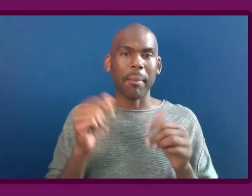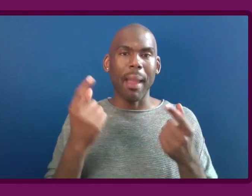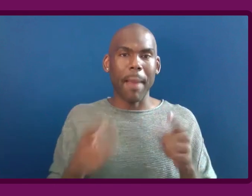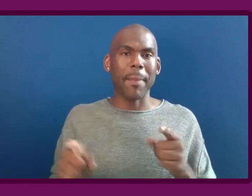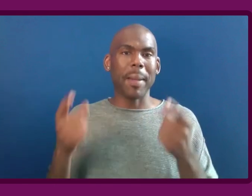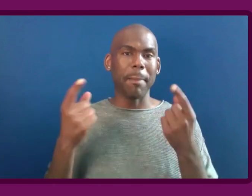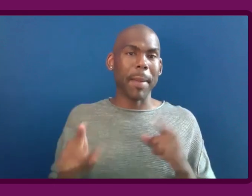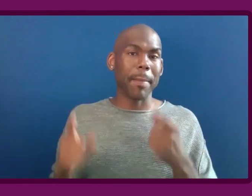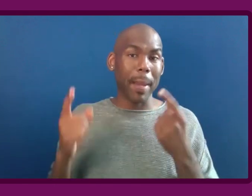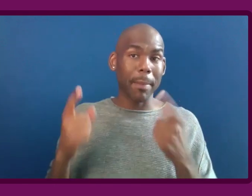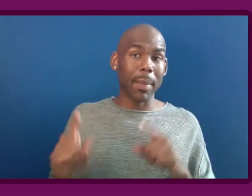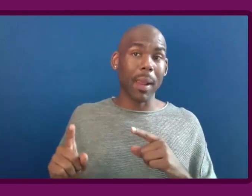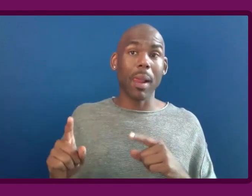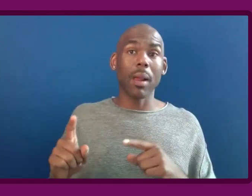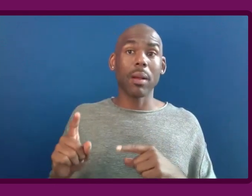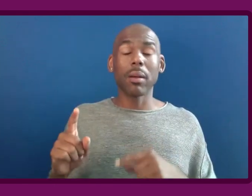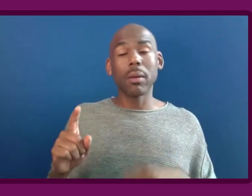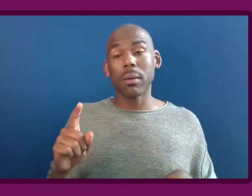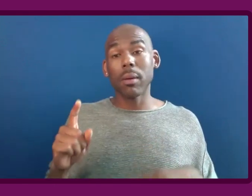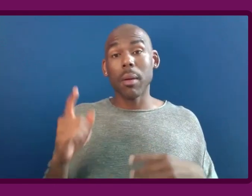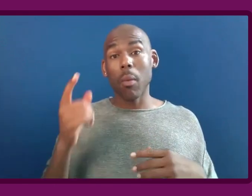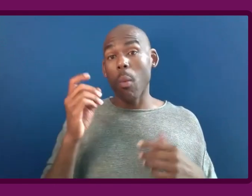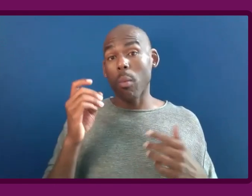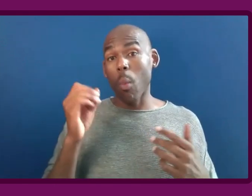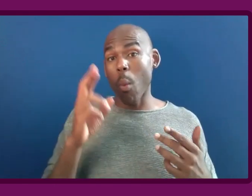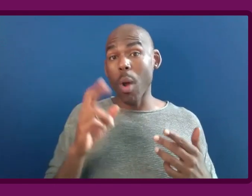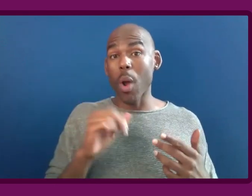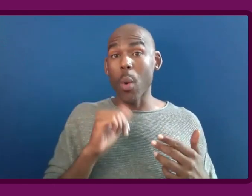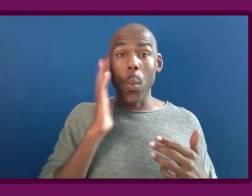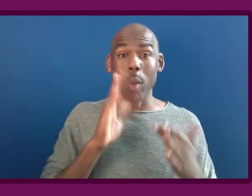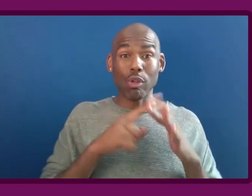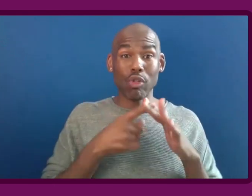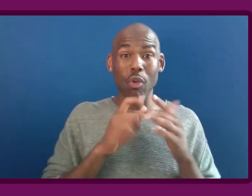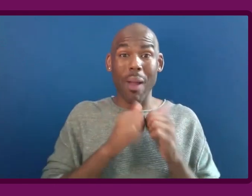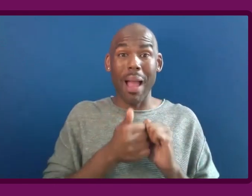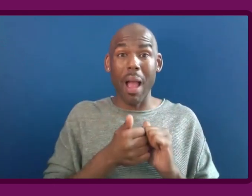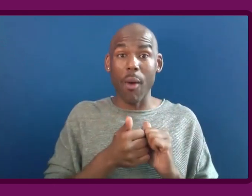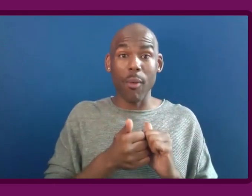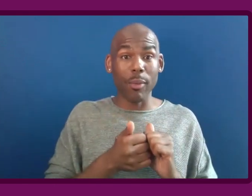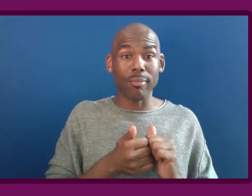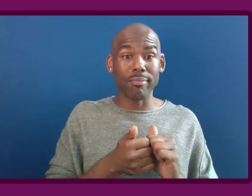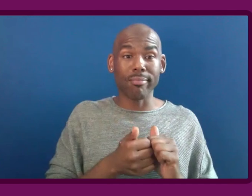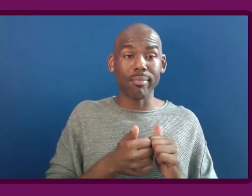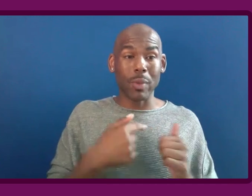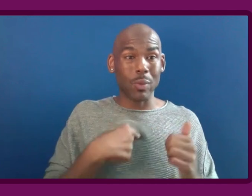disabilities. We find ourselves. I think that's so valuable. In this life, I don't know if we